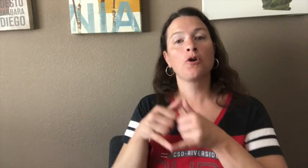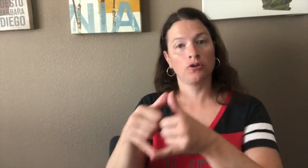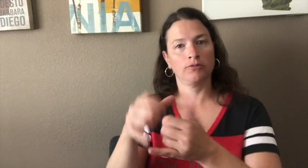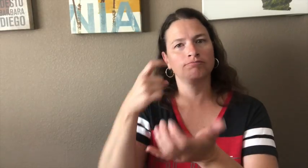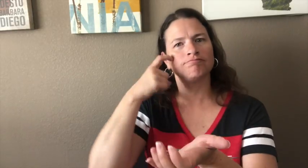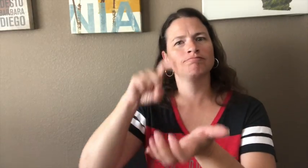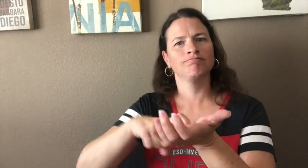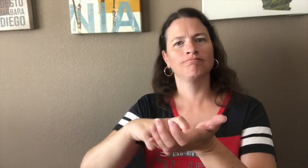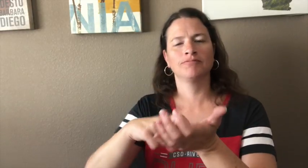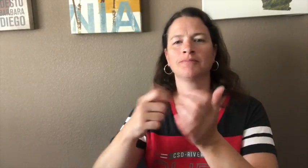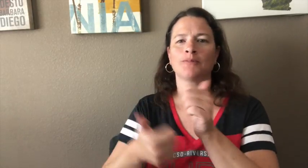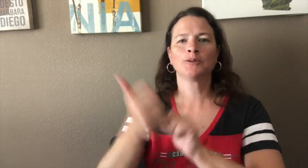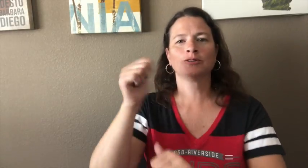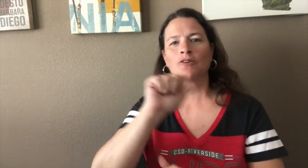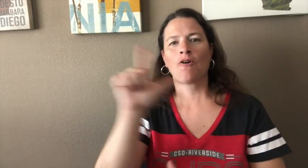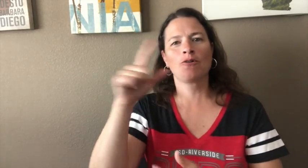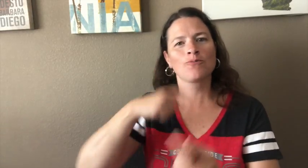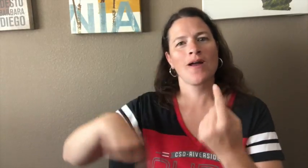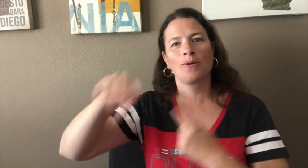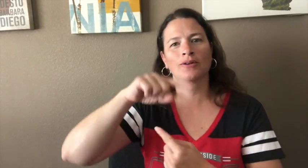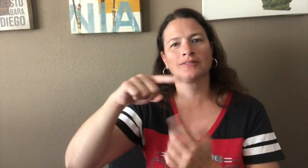These are all around freshman.